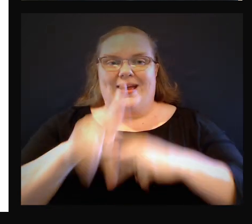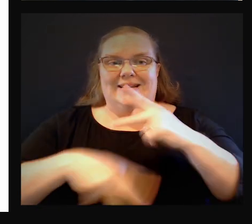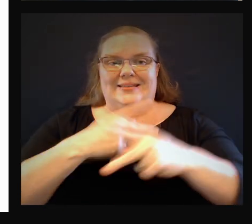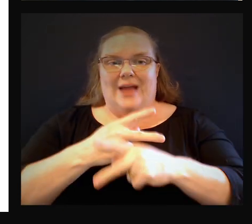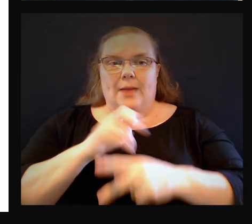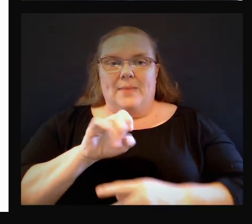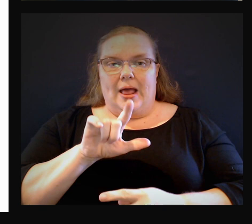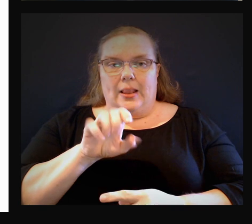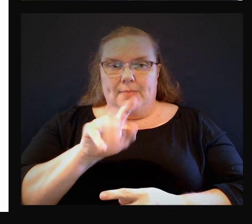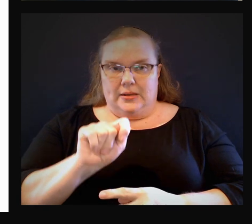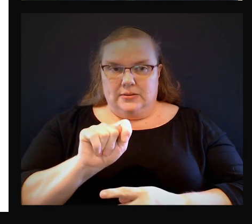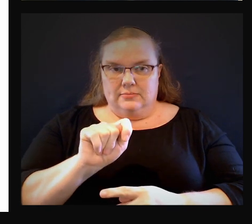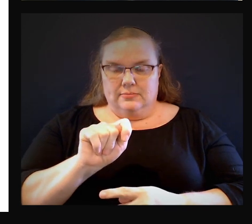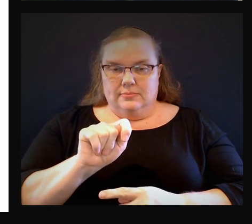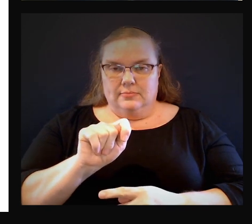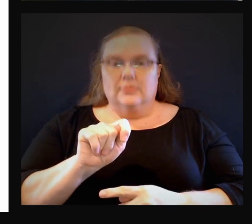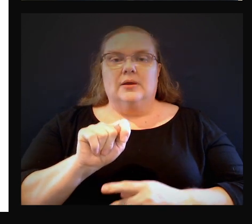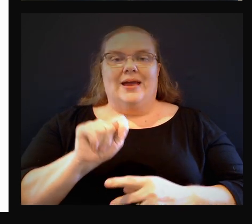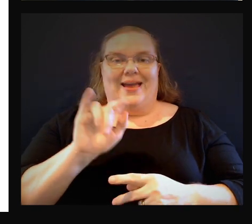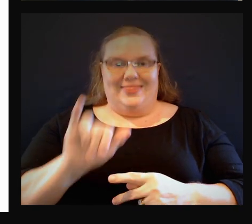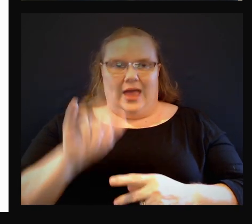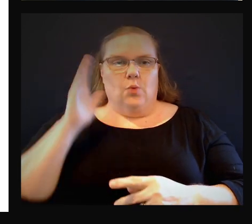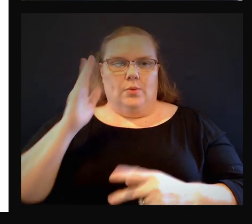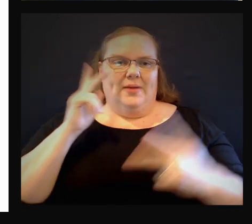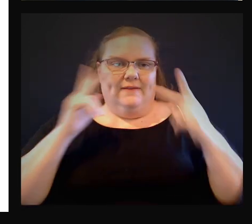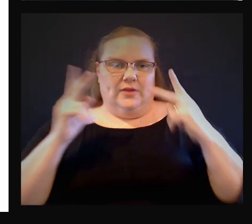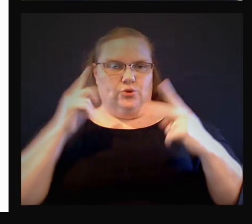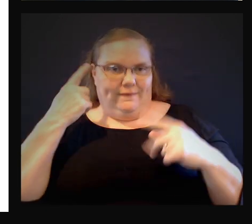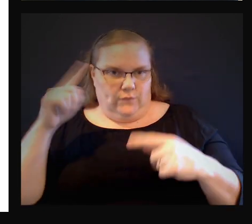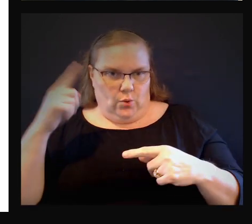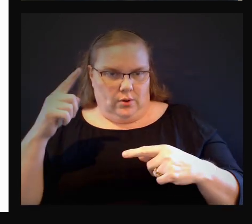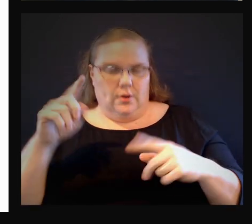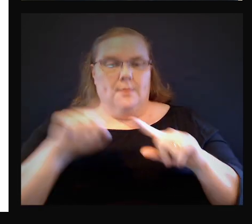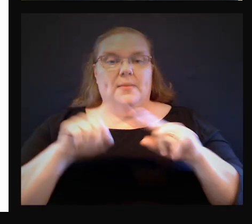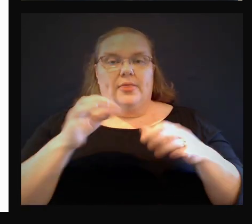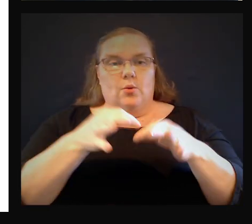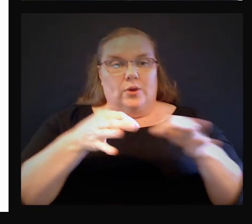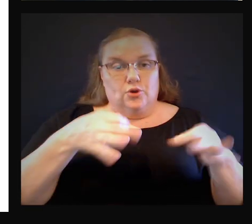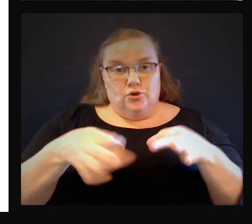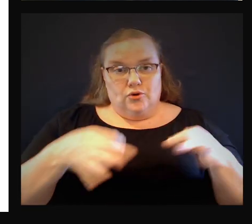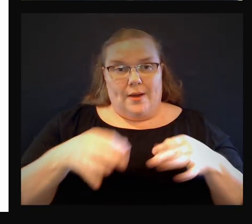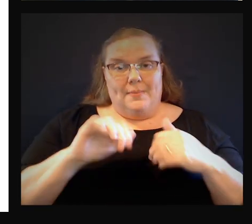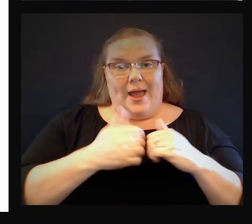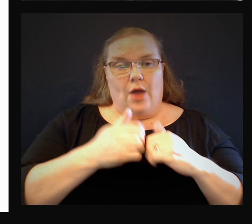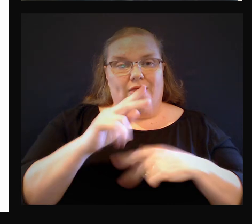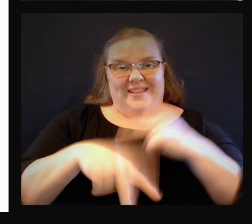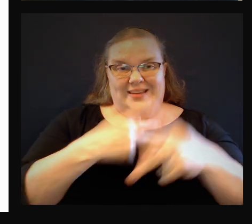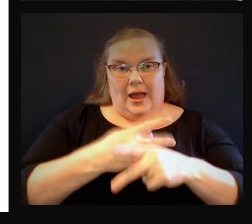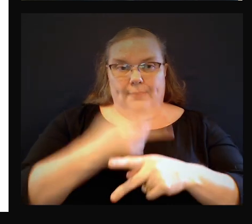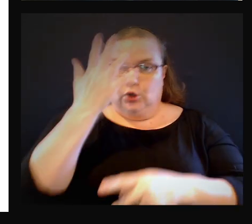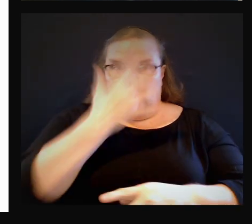which defines what type the visualization will be for. And from there, we can describe how we want the type to look in the Watch window